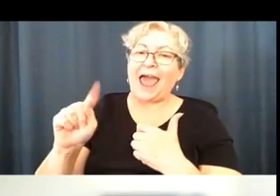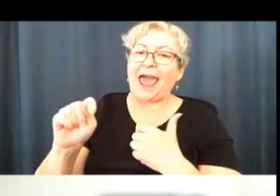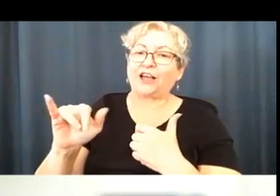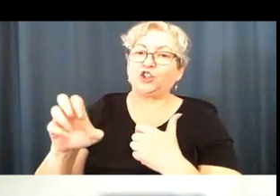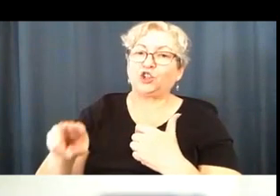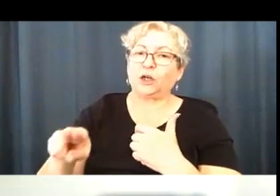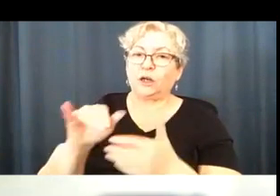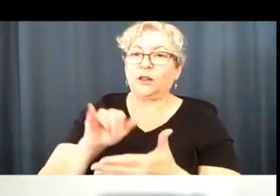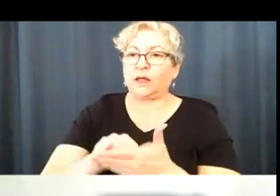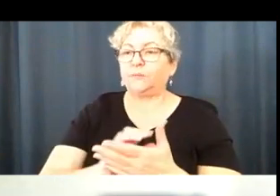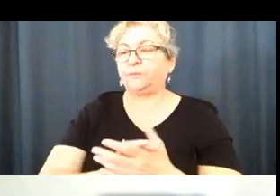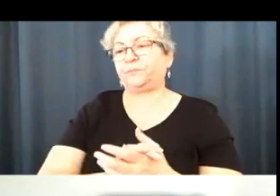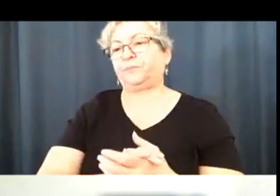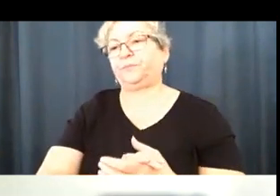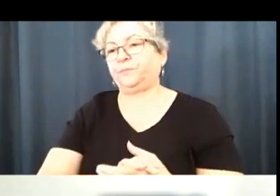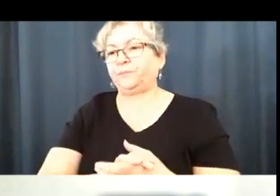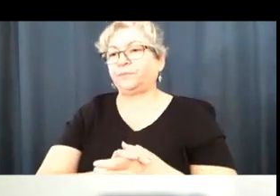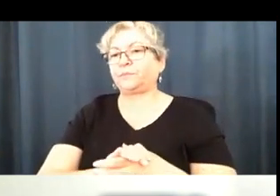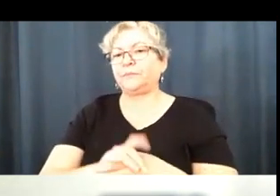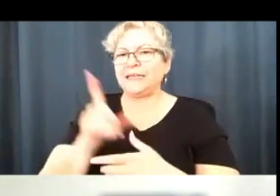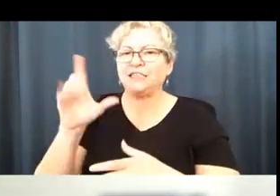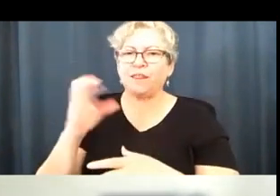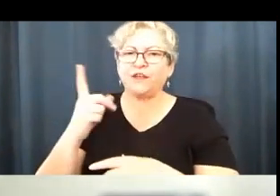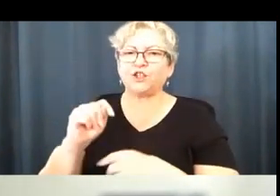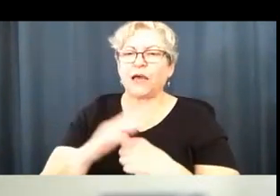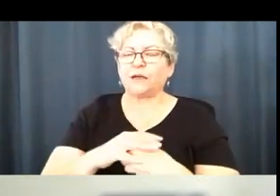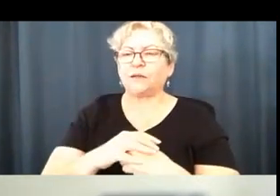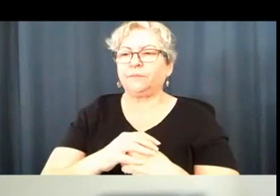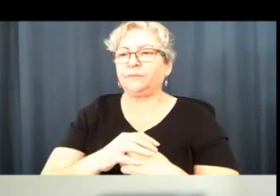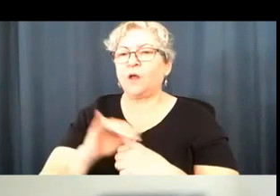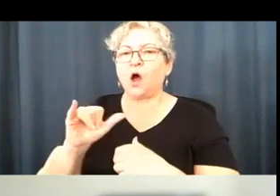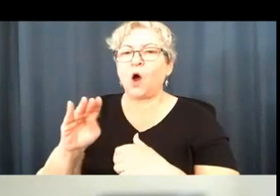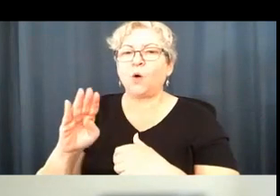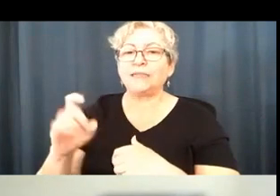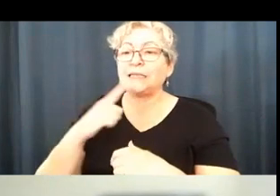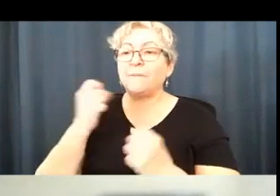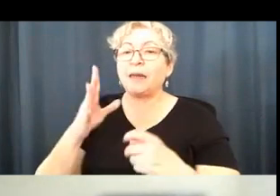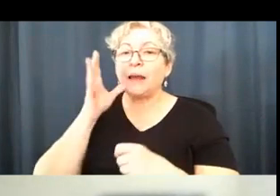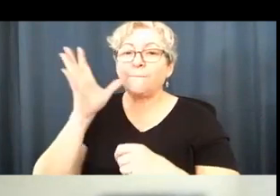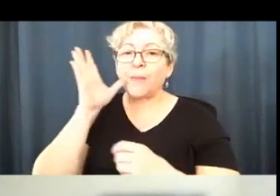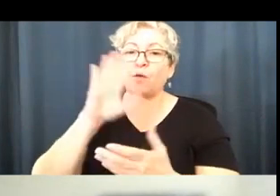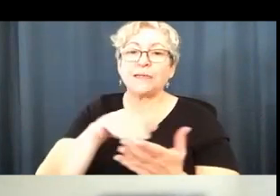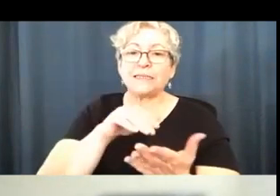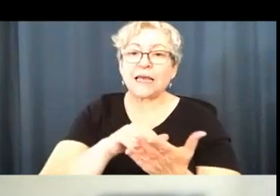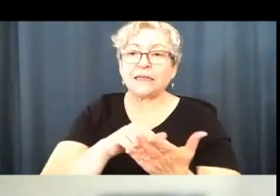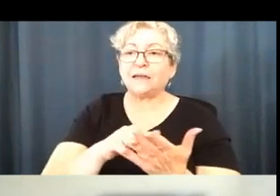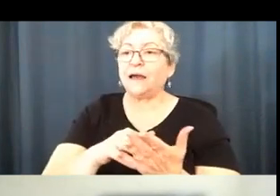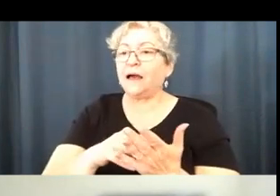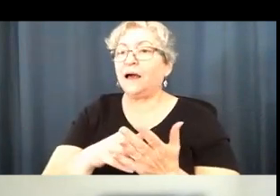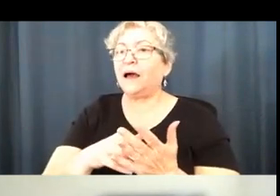Okay, and I know that actually a lot of the parent centers including, I hate to say this ,